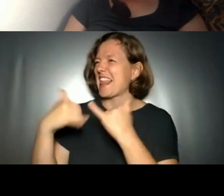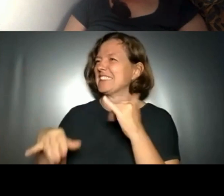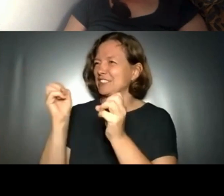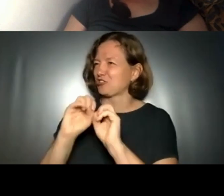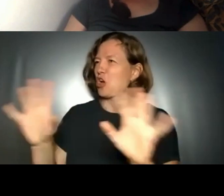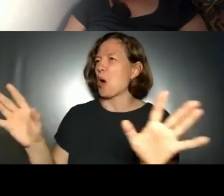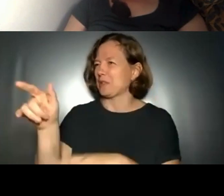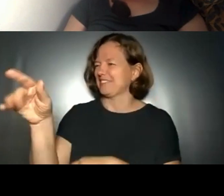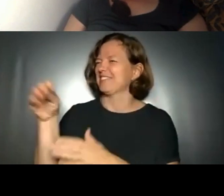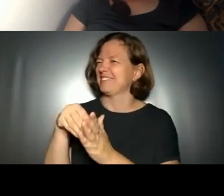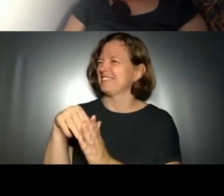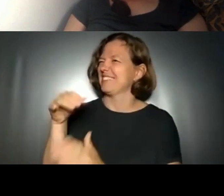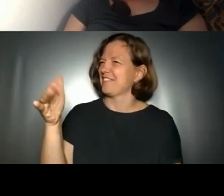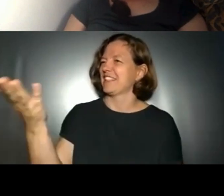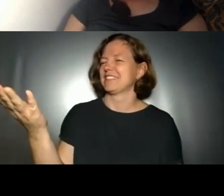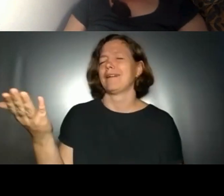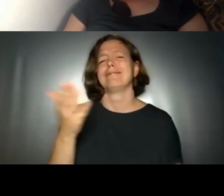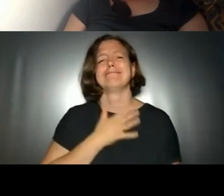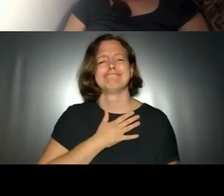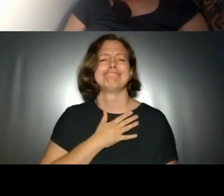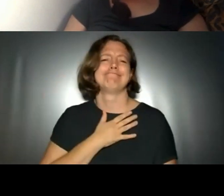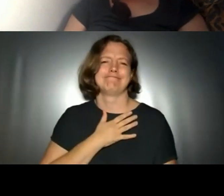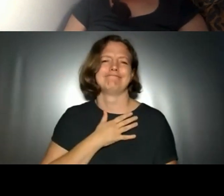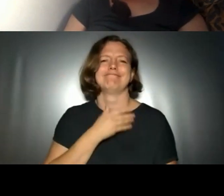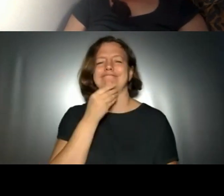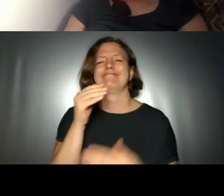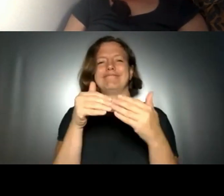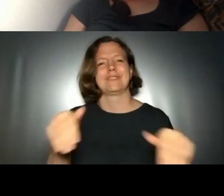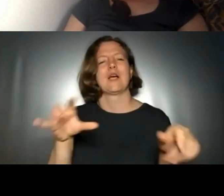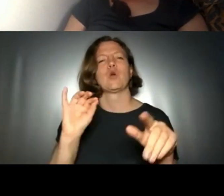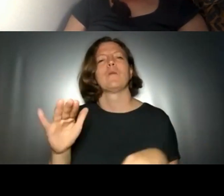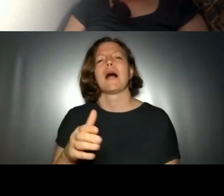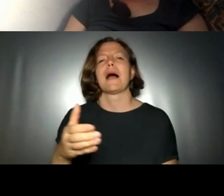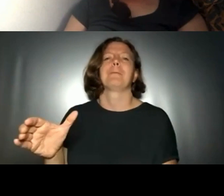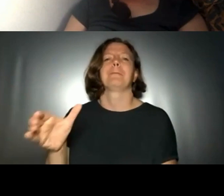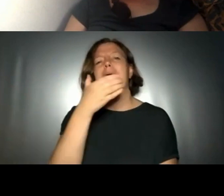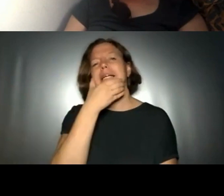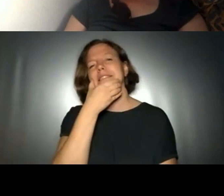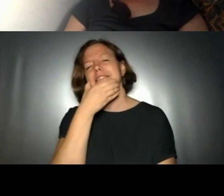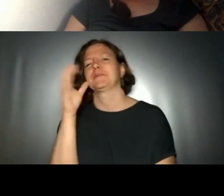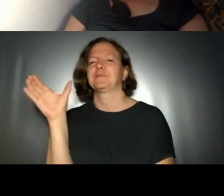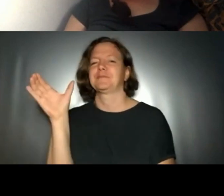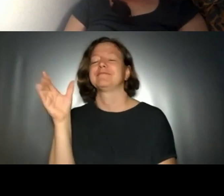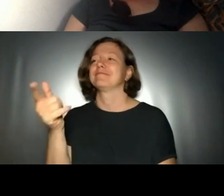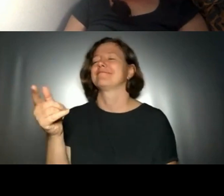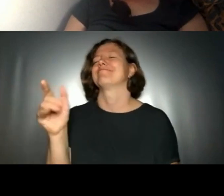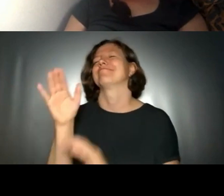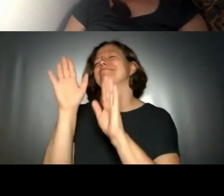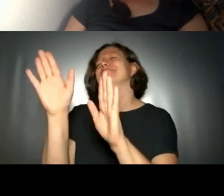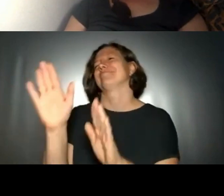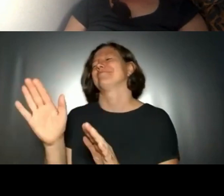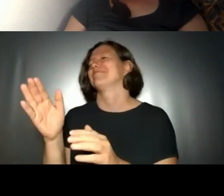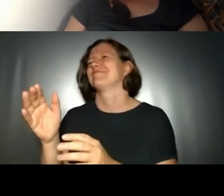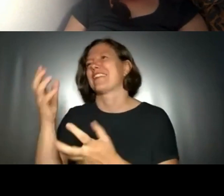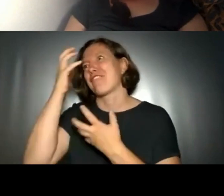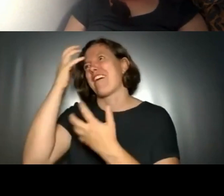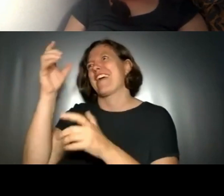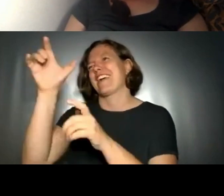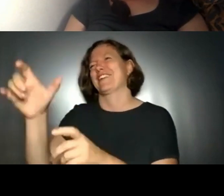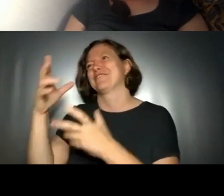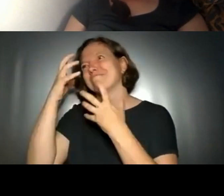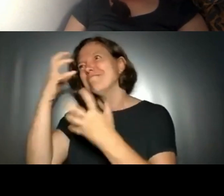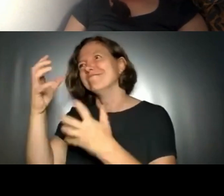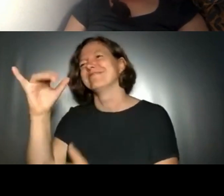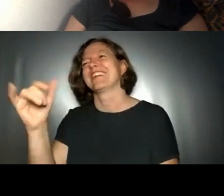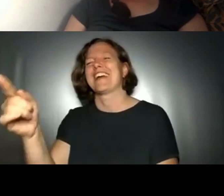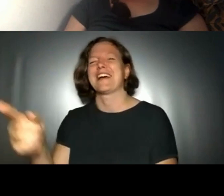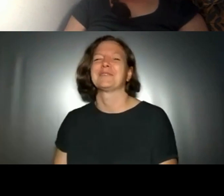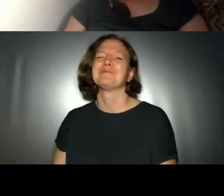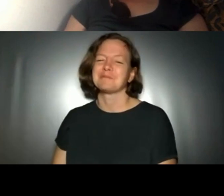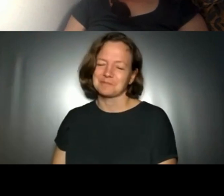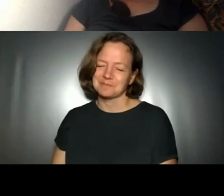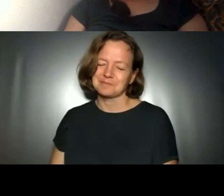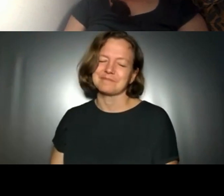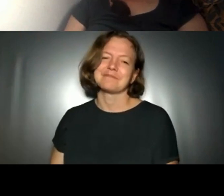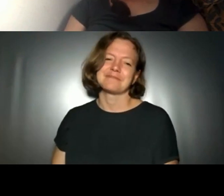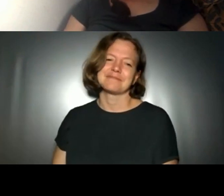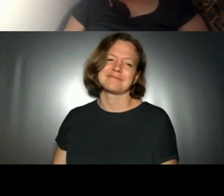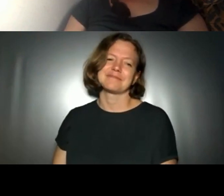And she did a beautiful performance about masking. So, we are also big fans. It's like mutual fandom. And...